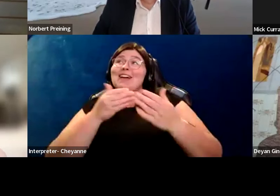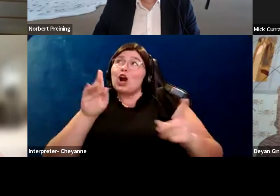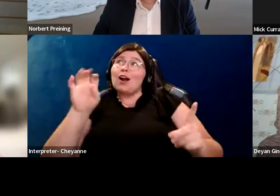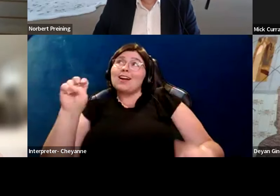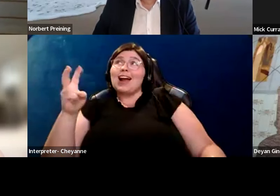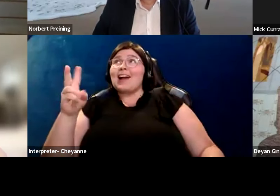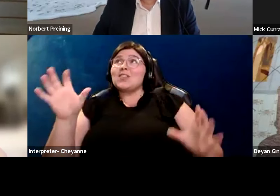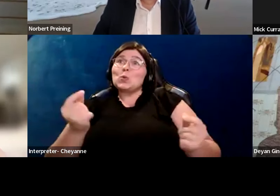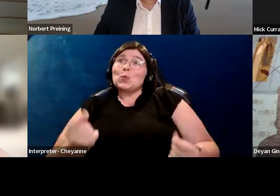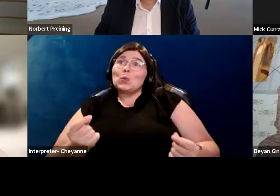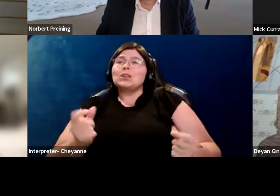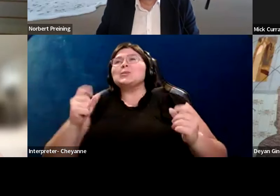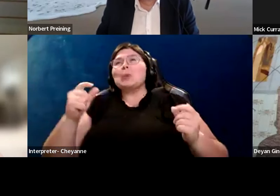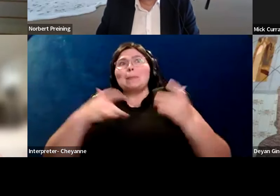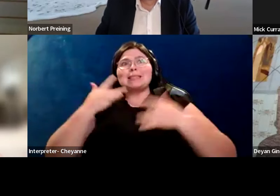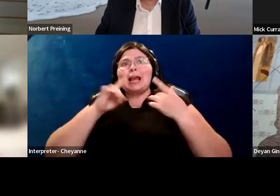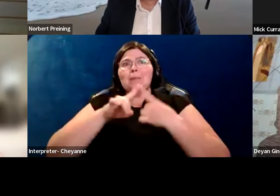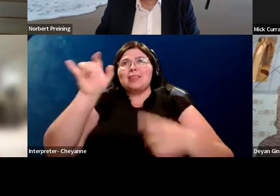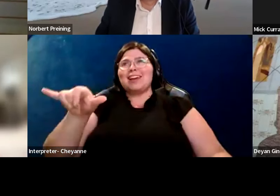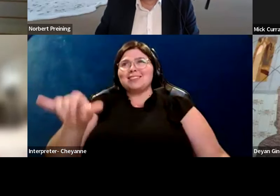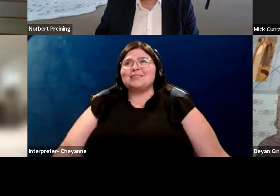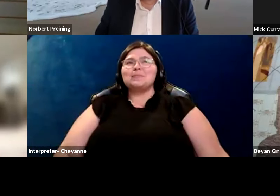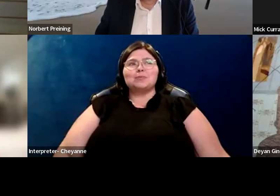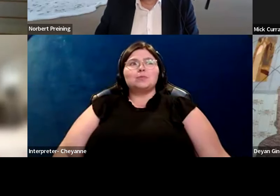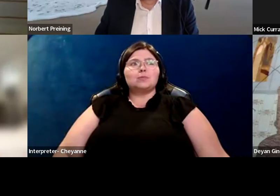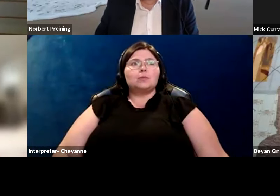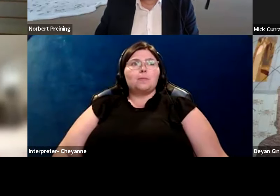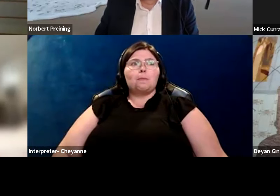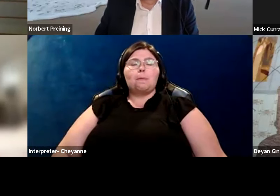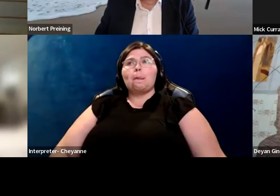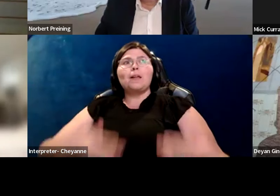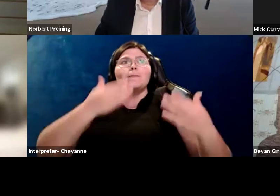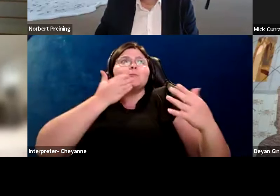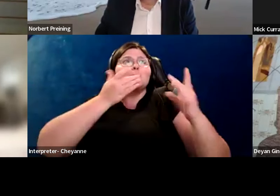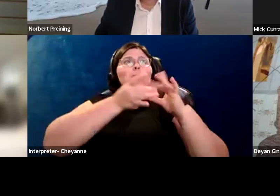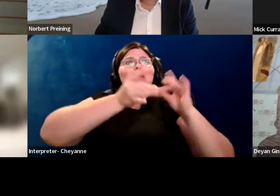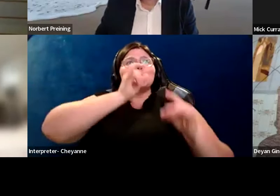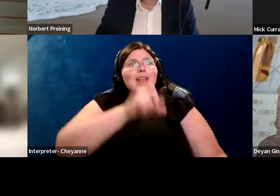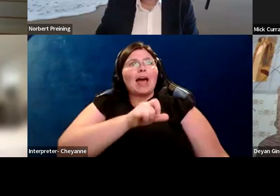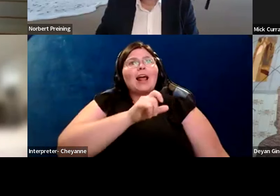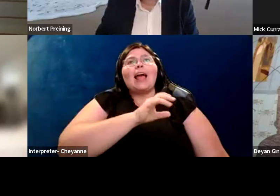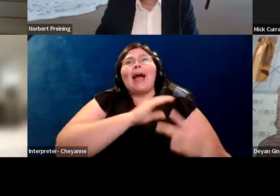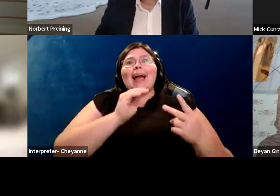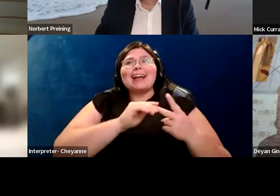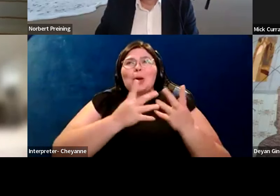So I'm very excited about that. Yeah, thanks for mentioning that. And I'll just add a little note in here